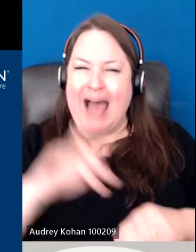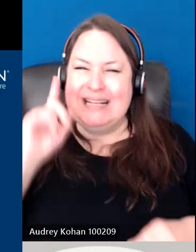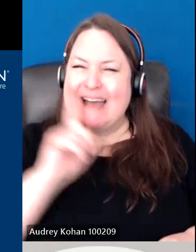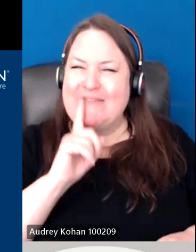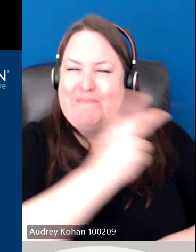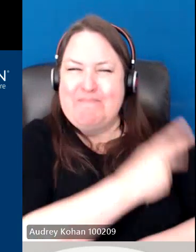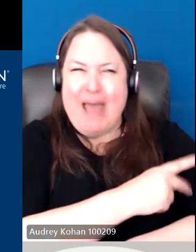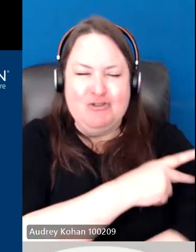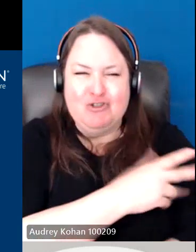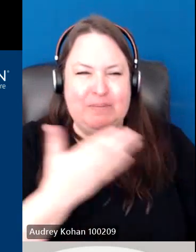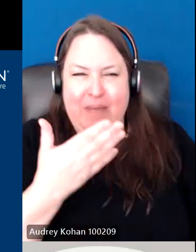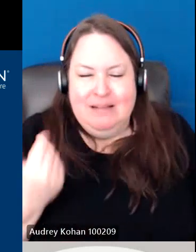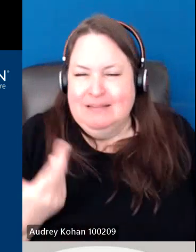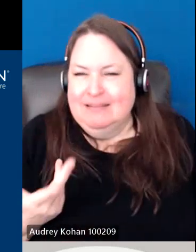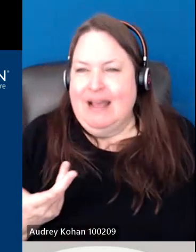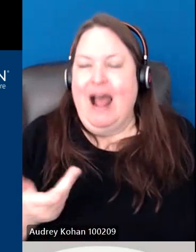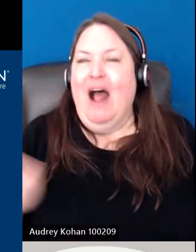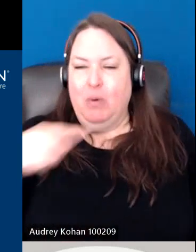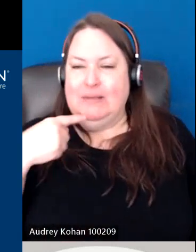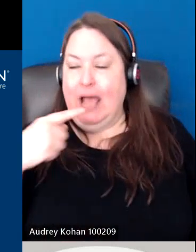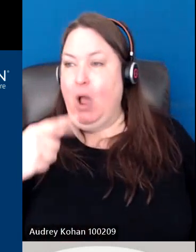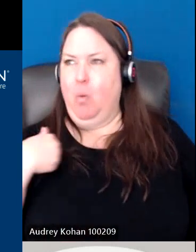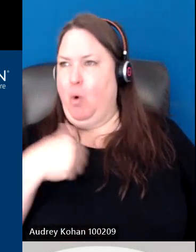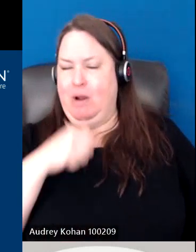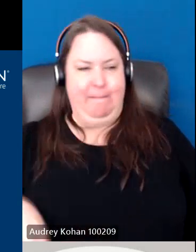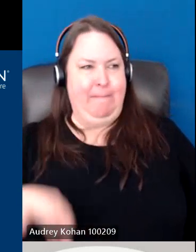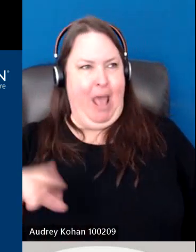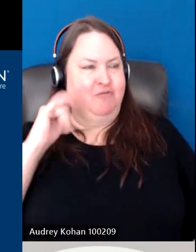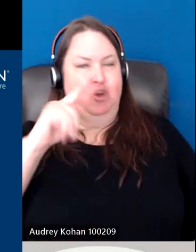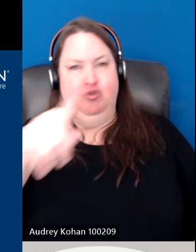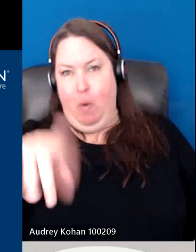are deaf because they'll say well we're not going to pay for it are you going to pay for it I mean